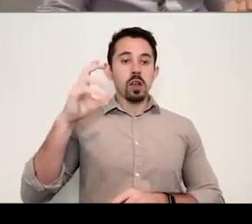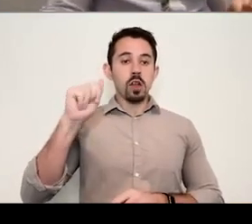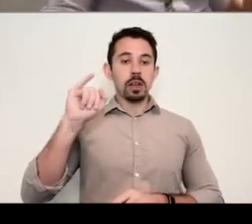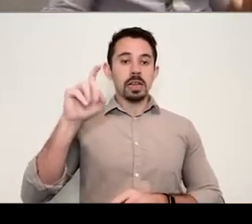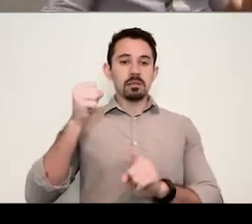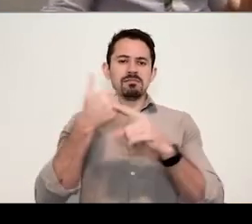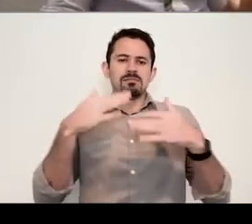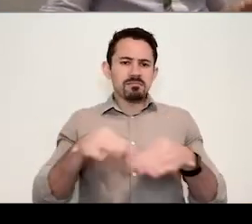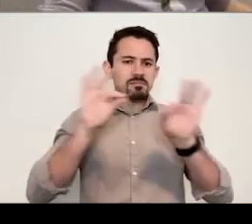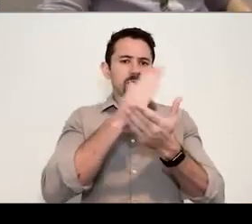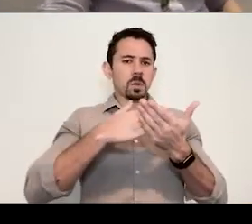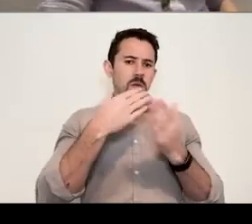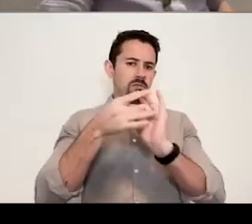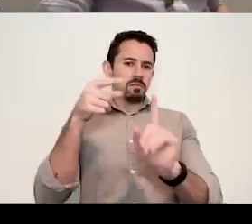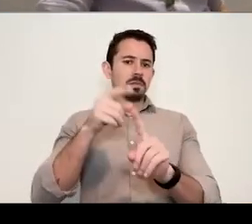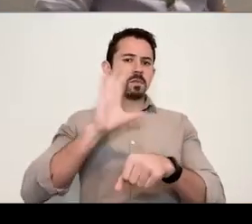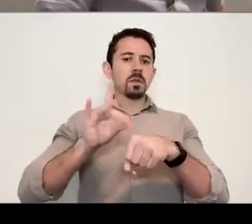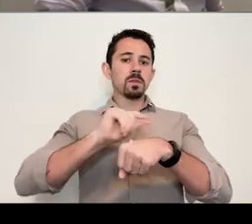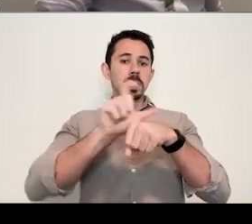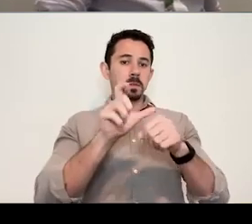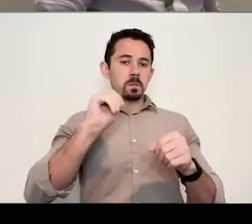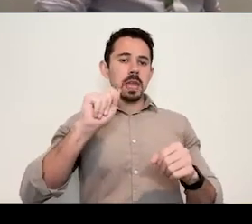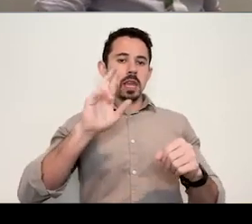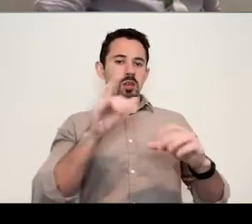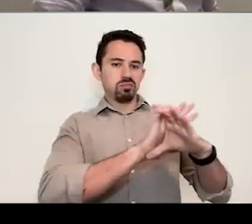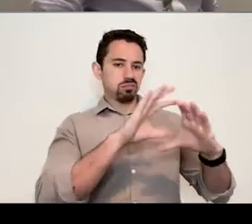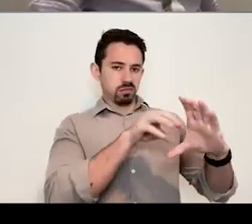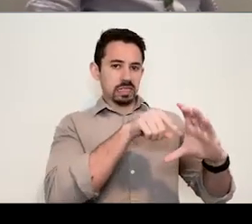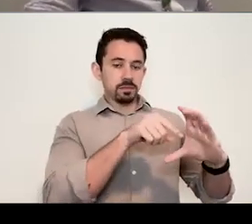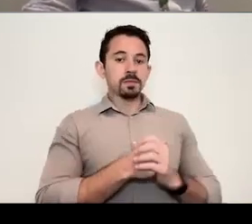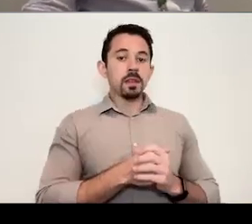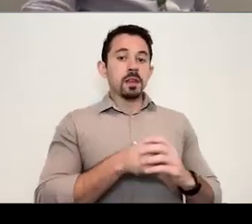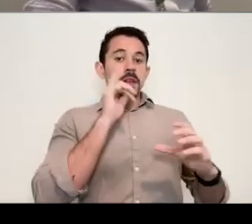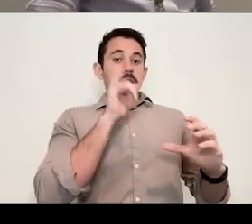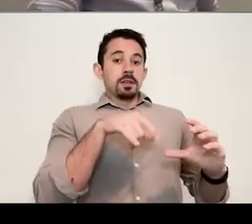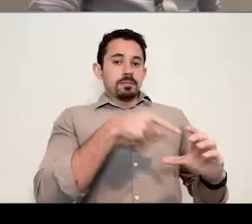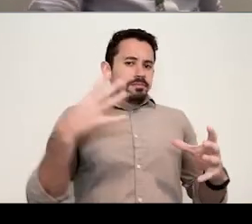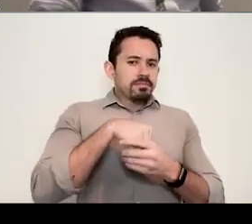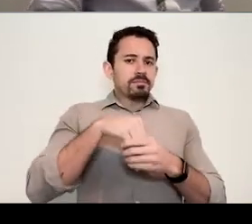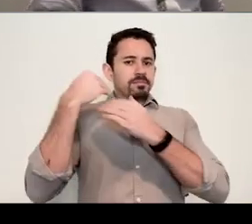the biofilm matrix as they are involved in surface adhesion, cell to cell interactions,